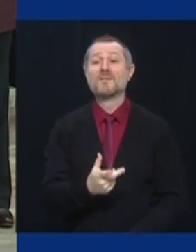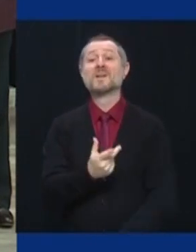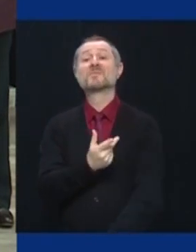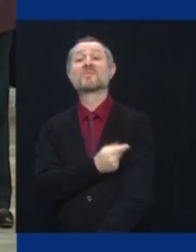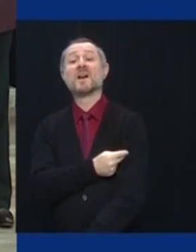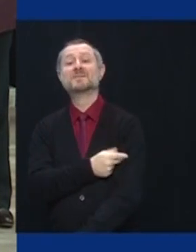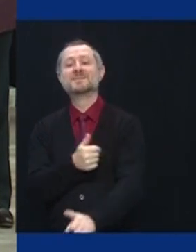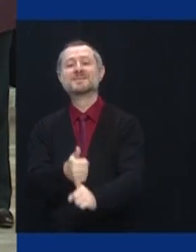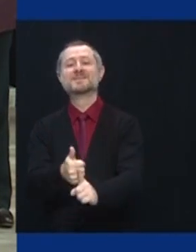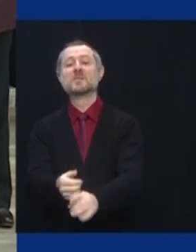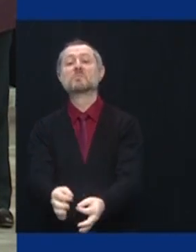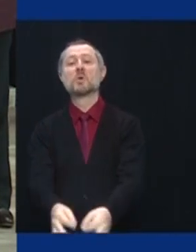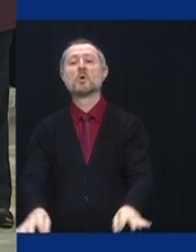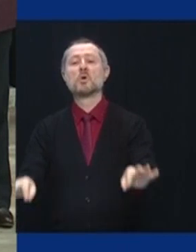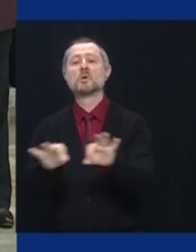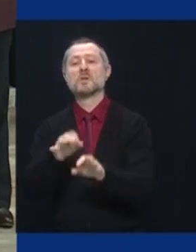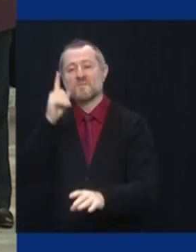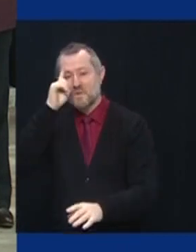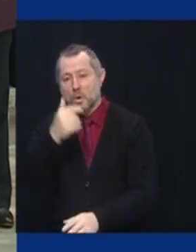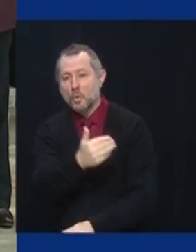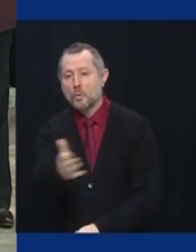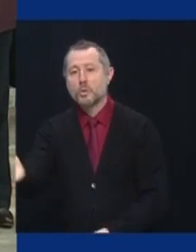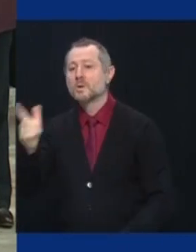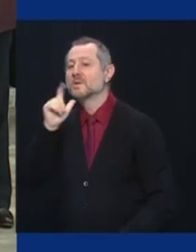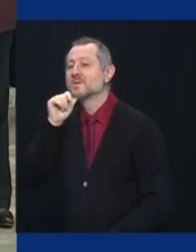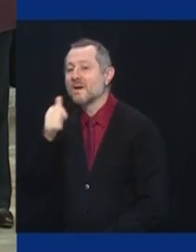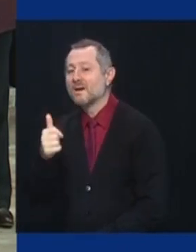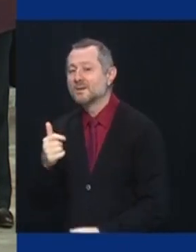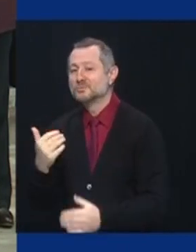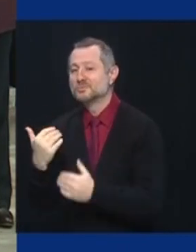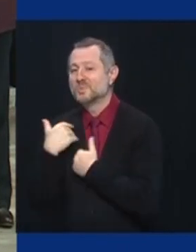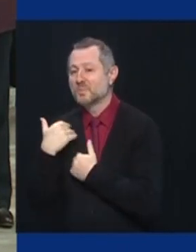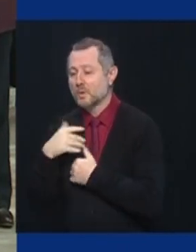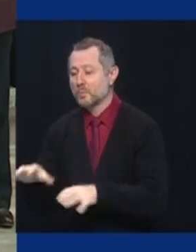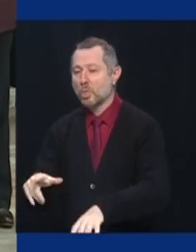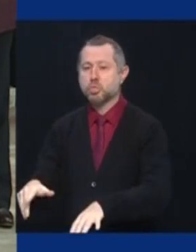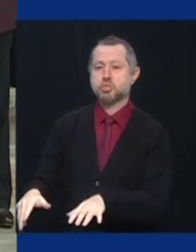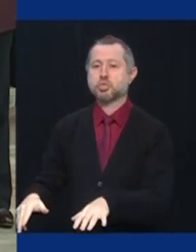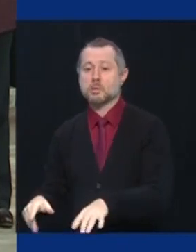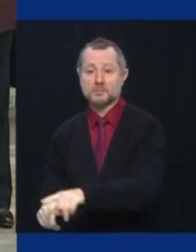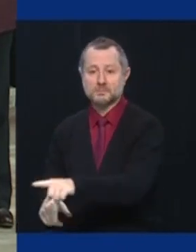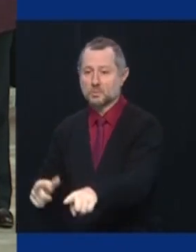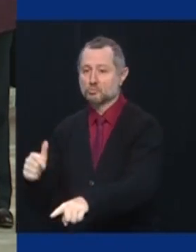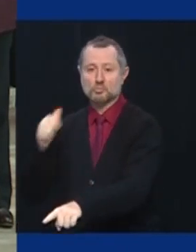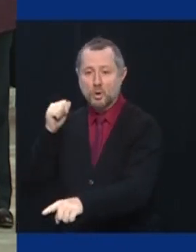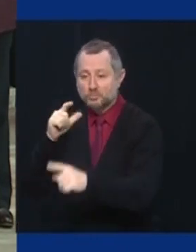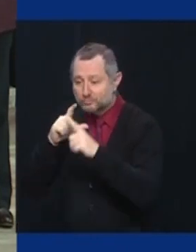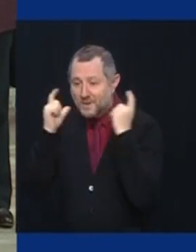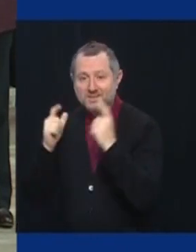VACCINE IS RESPONSIBLE. BUT I FLIP IT AND SAY, THIS VACCINE IS IMPORTANT FOR THOSE